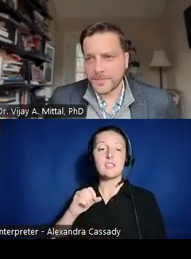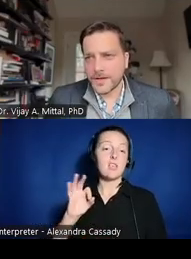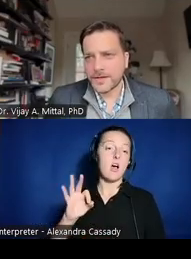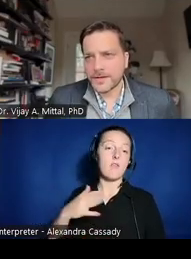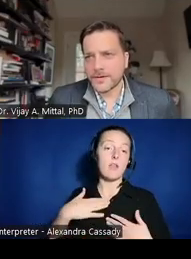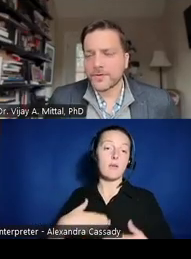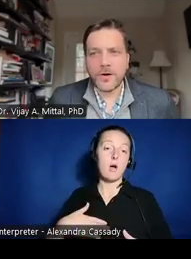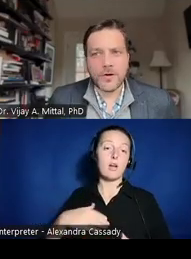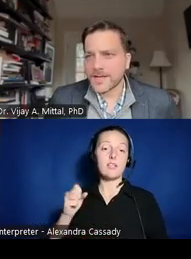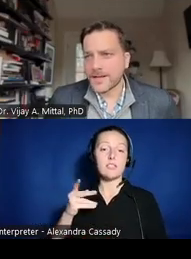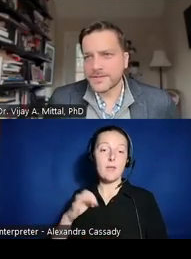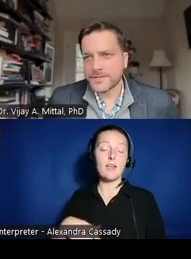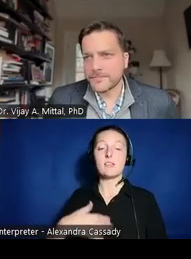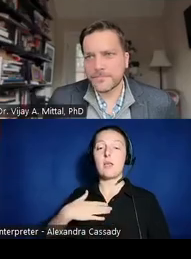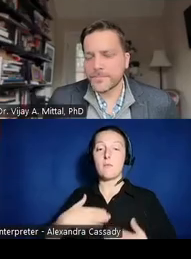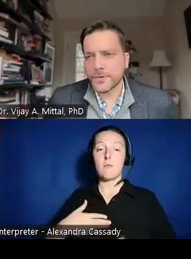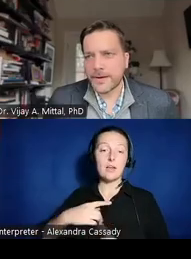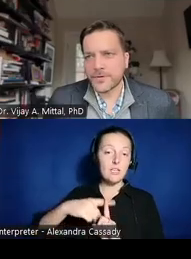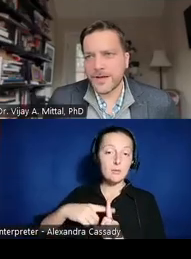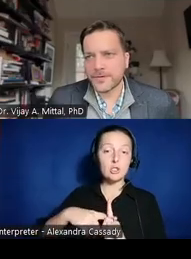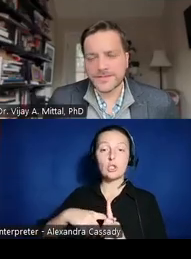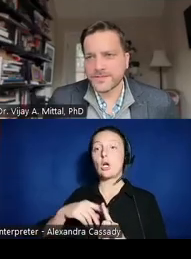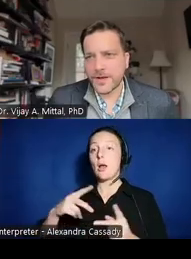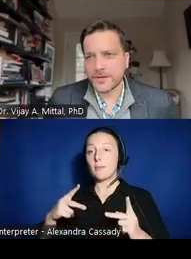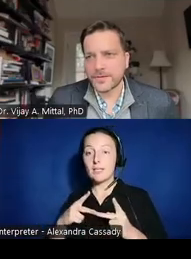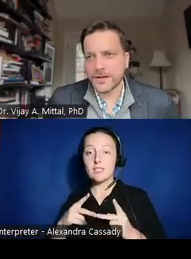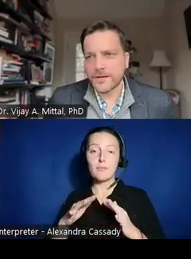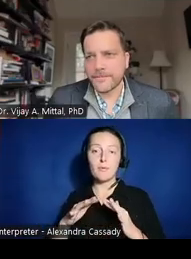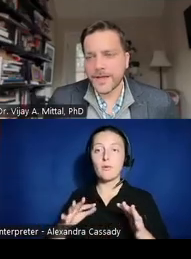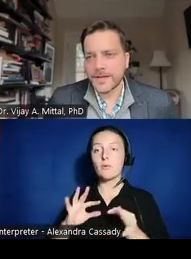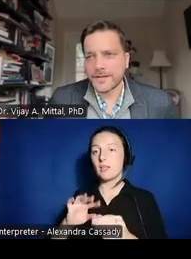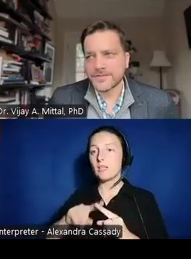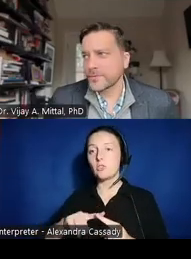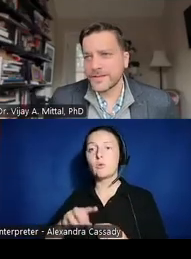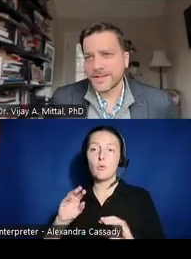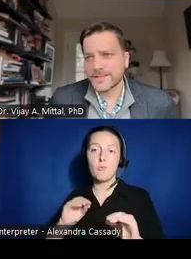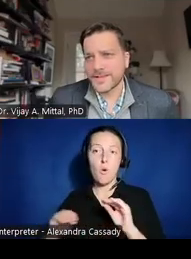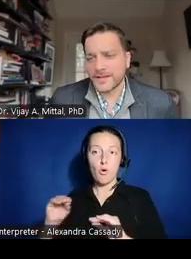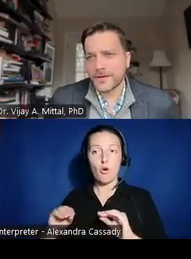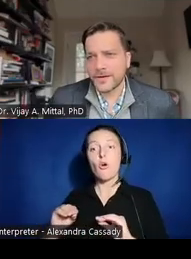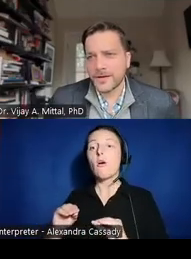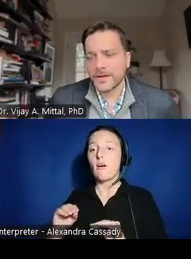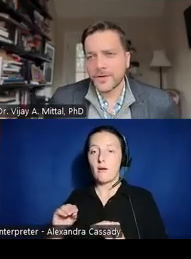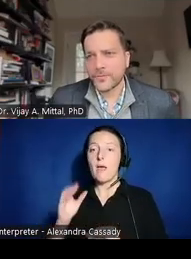the body are all tied to motor abnormalities as well. Um and it's a really exciting area.